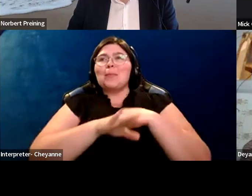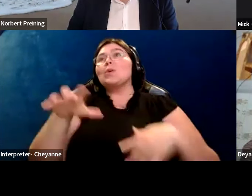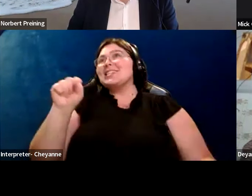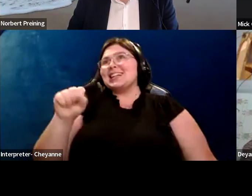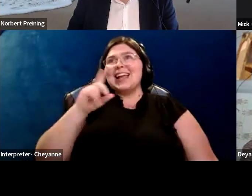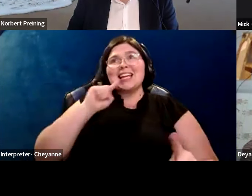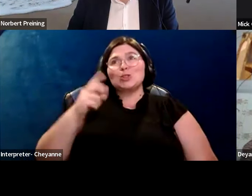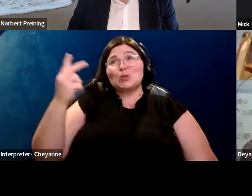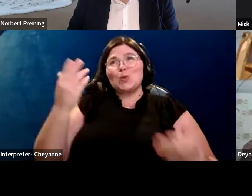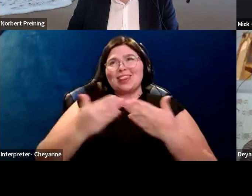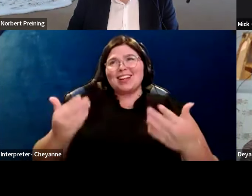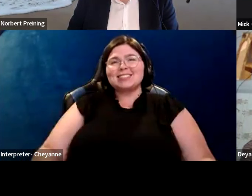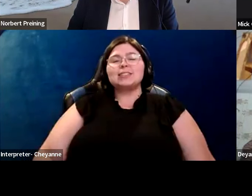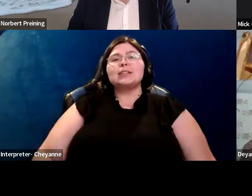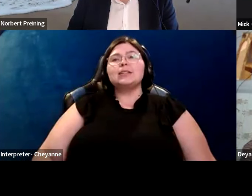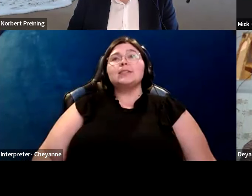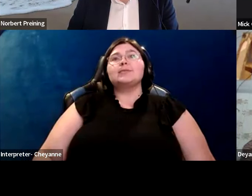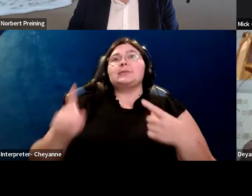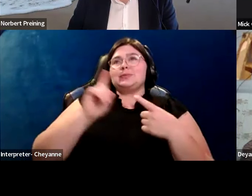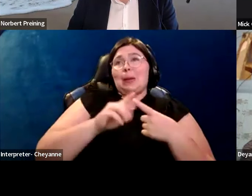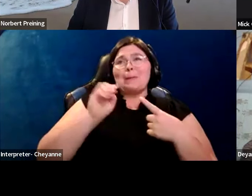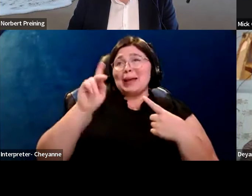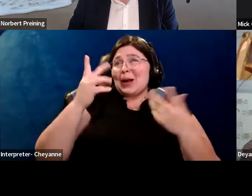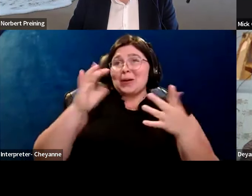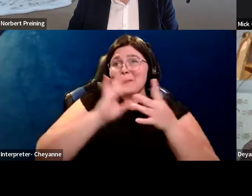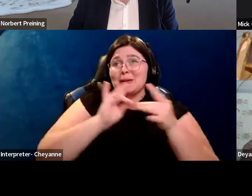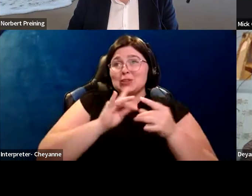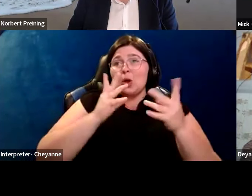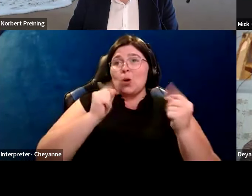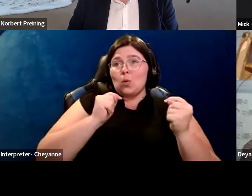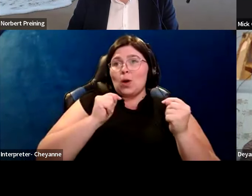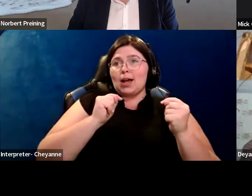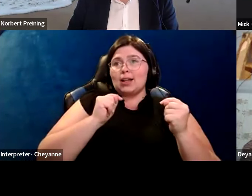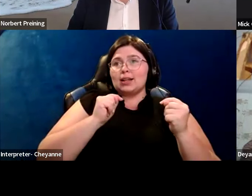One that Mick already mentioned is the walled gardens.